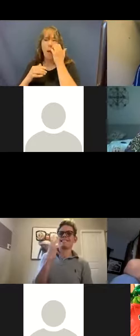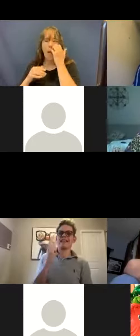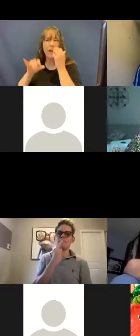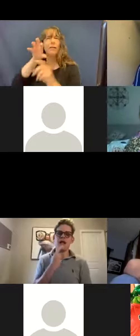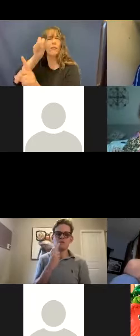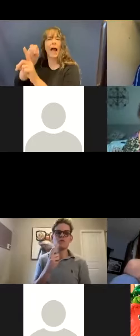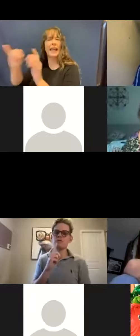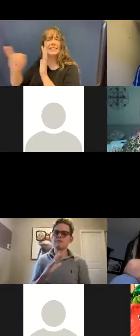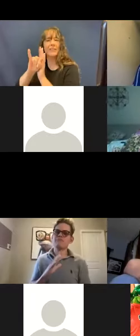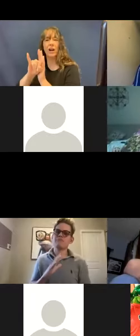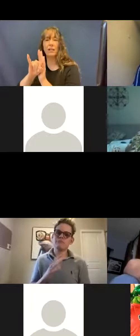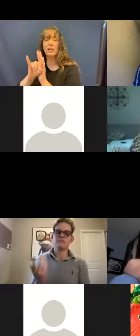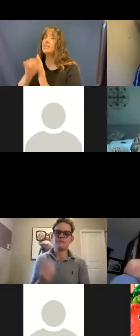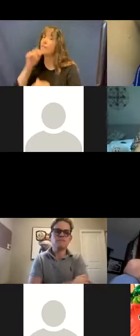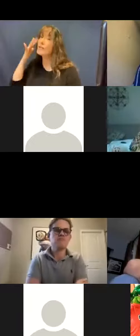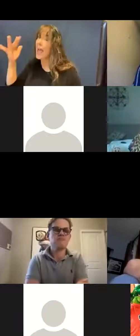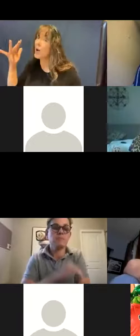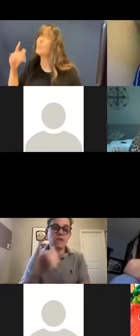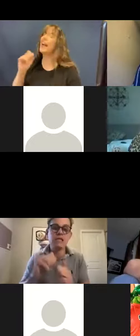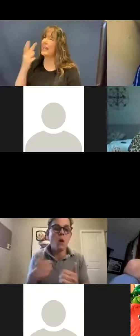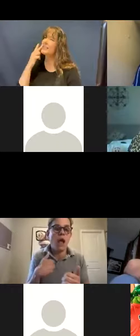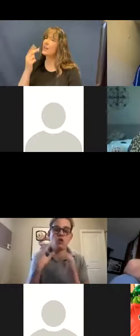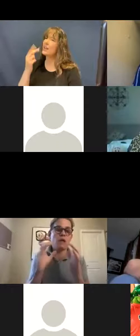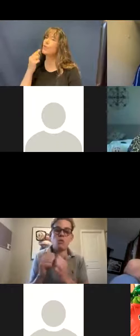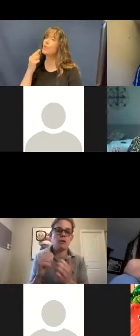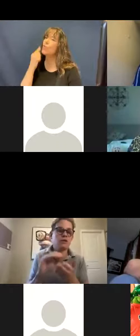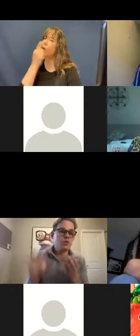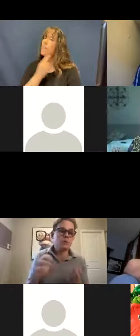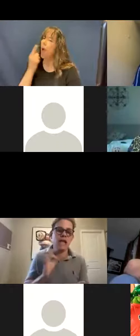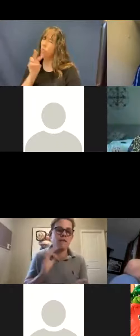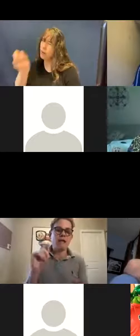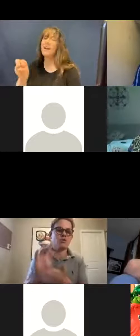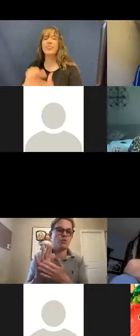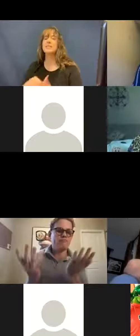through sound, but I can see that through their mouth, so that is quite a benefit. So